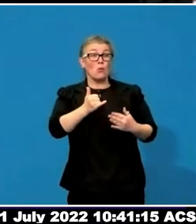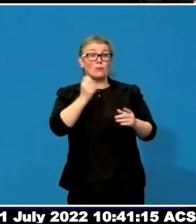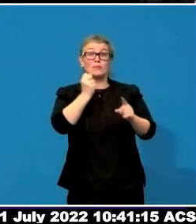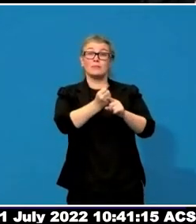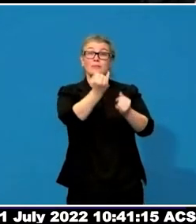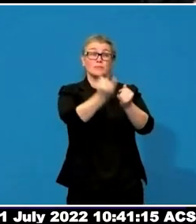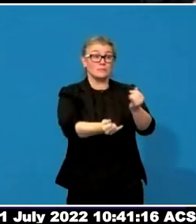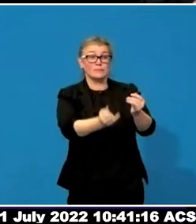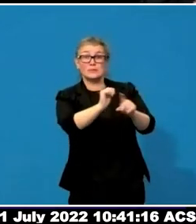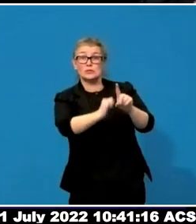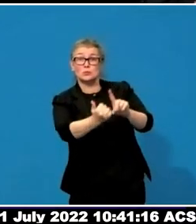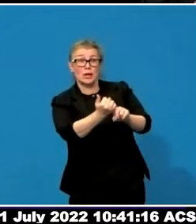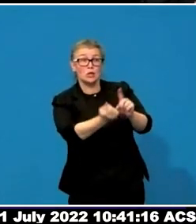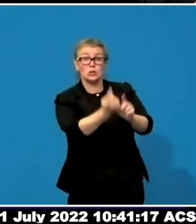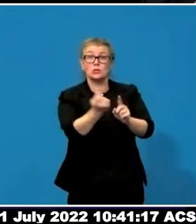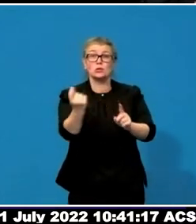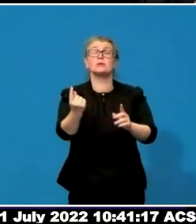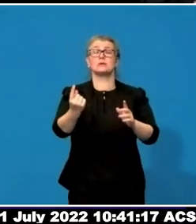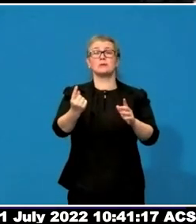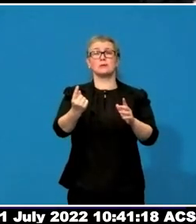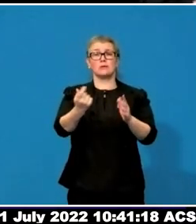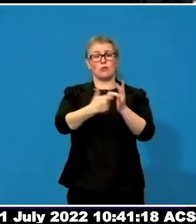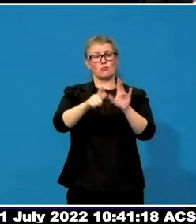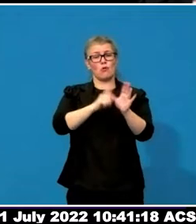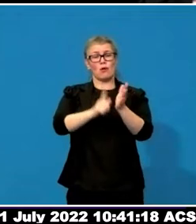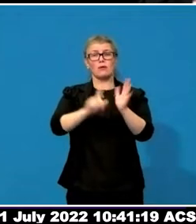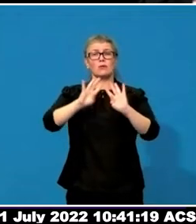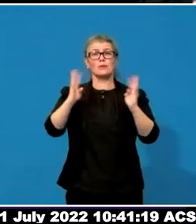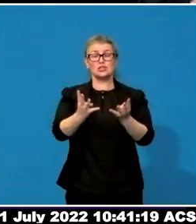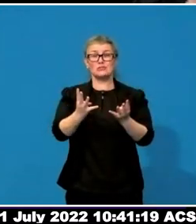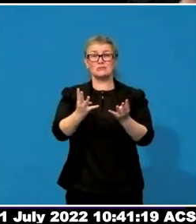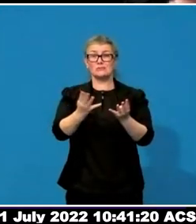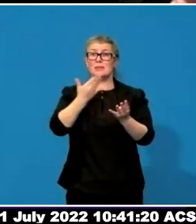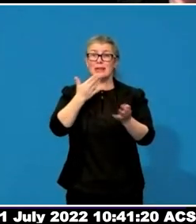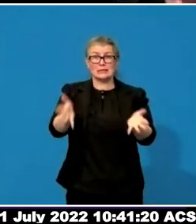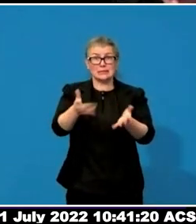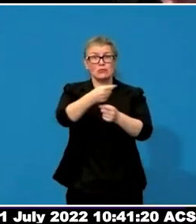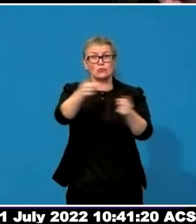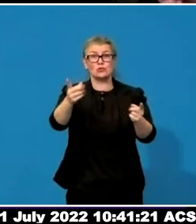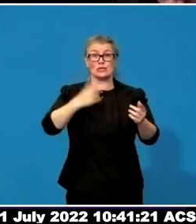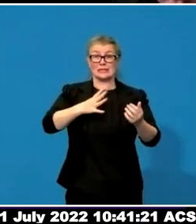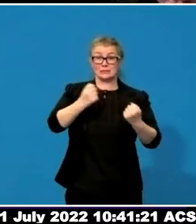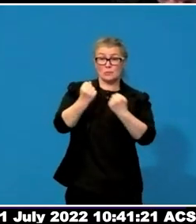The Royal Commission encourages people who may be distressed to seek support, and a